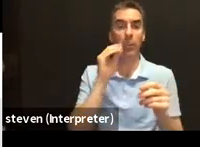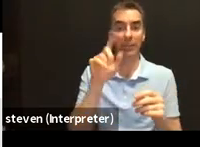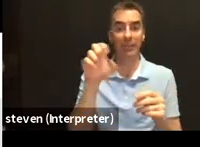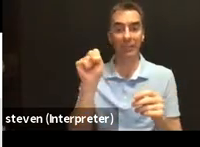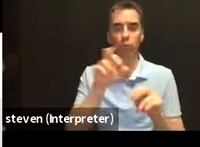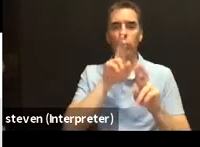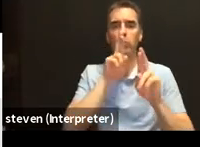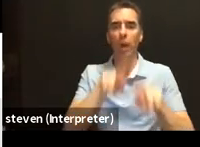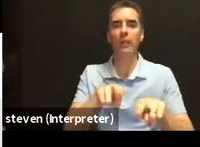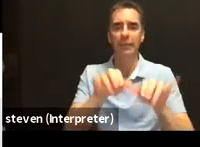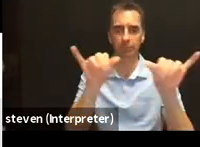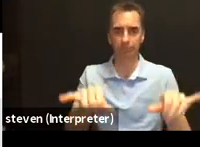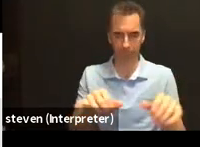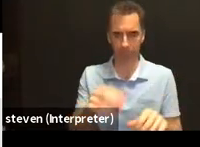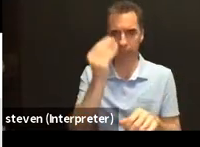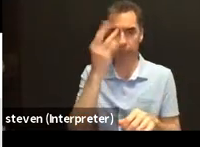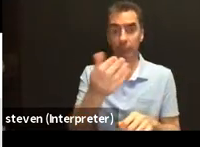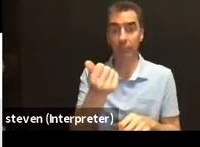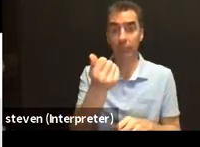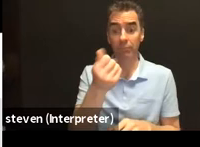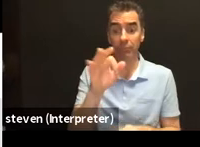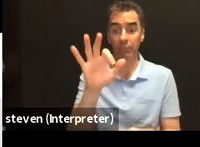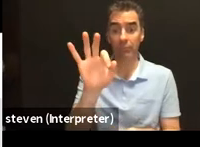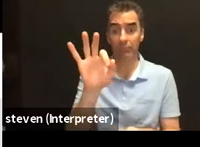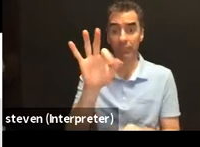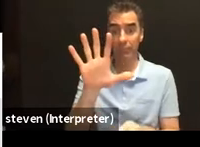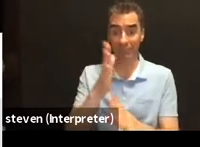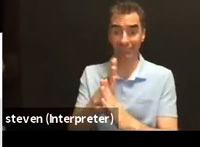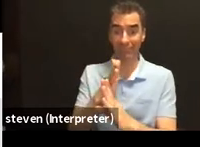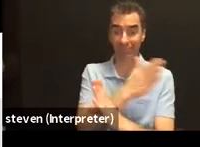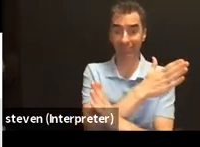maria.rodriguez: Prior to 1995 every agency that provided services to the homeless.